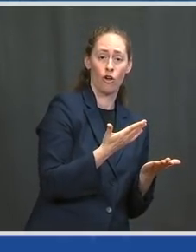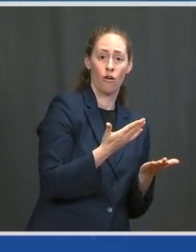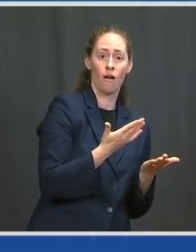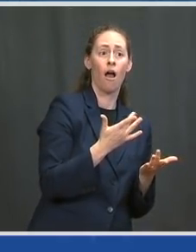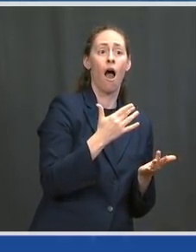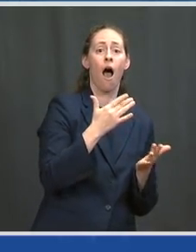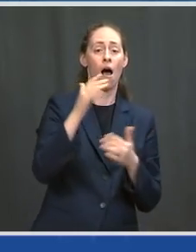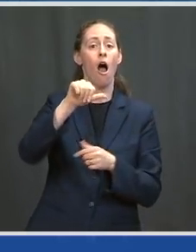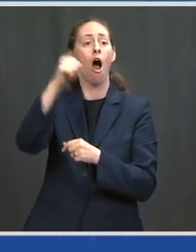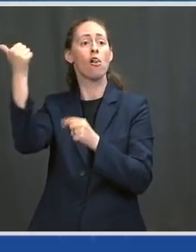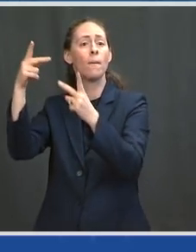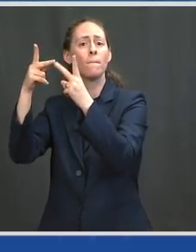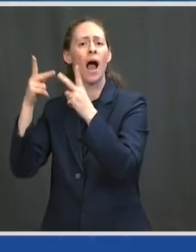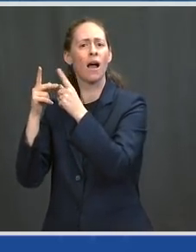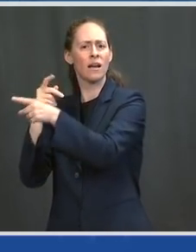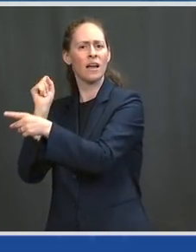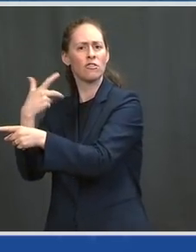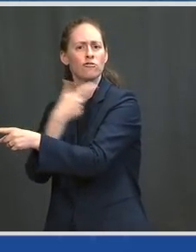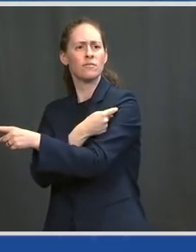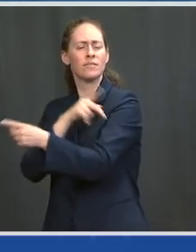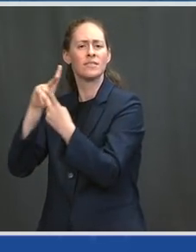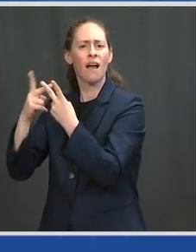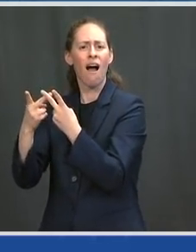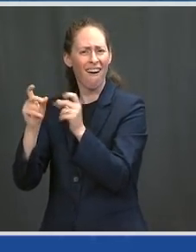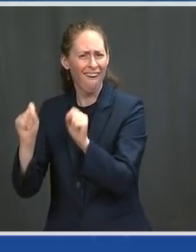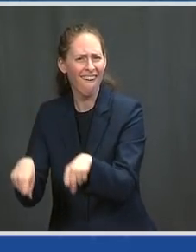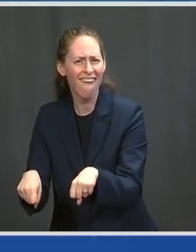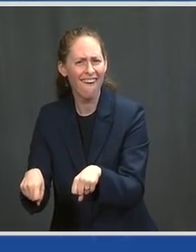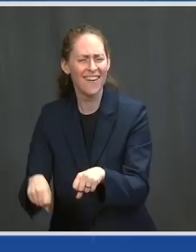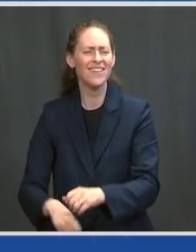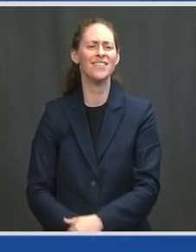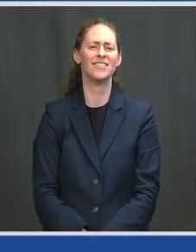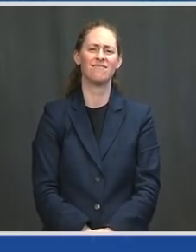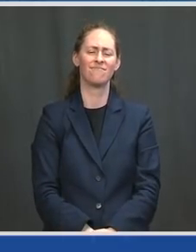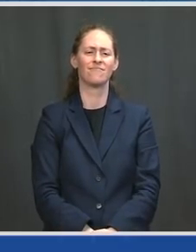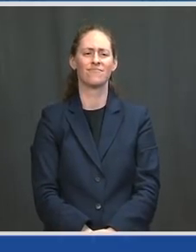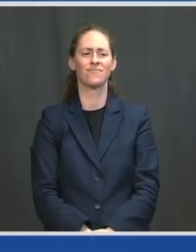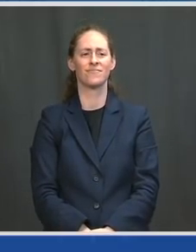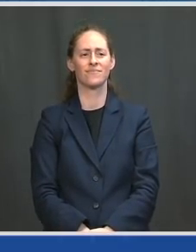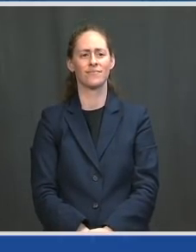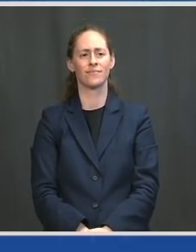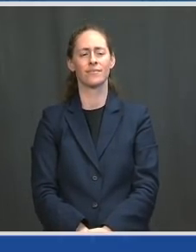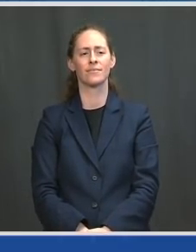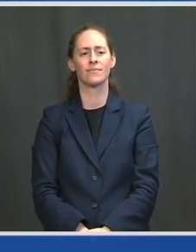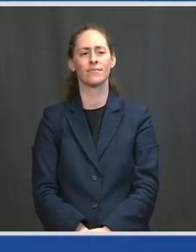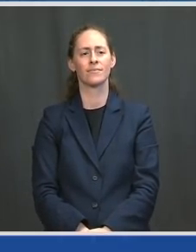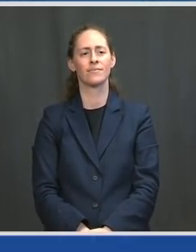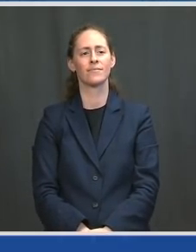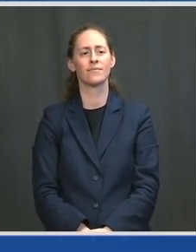with trusted medical information they need to make informed decisions about the vaccination and the vaccine.